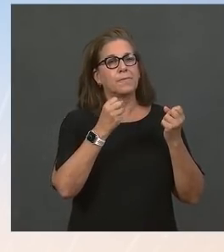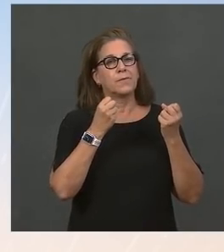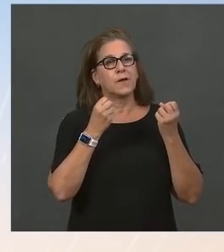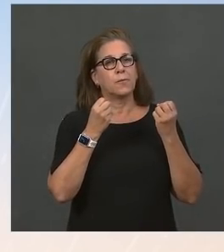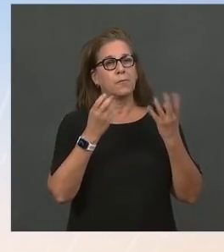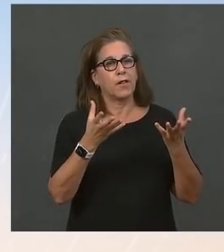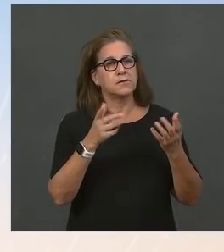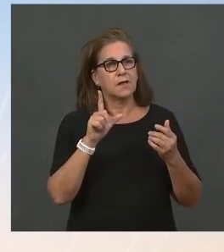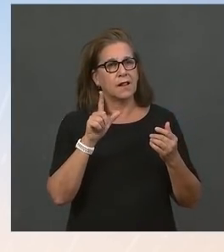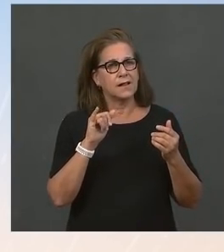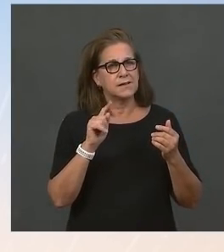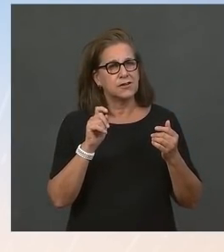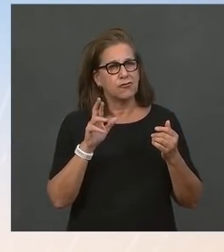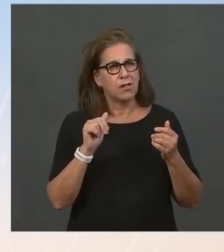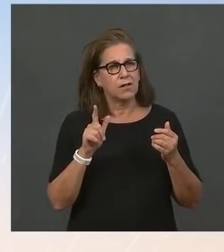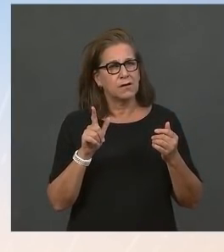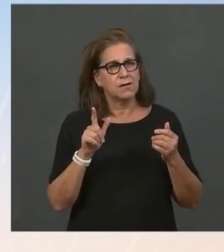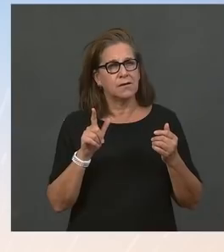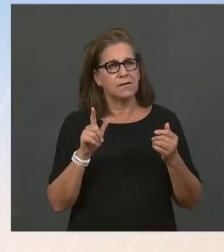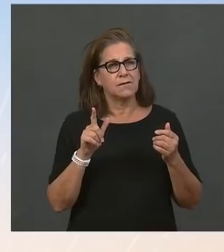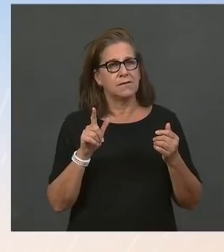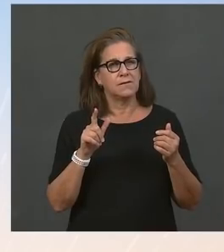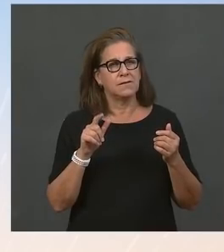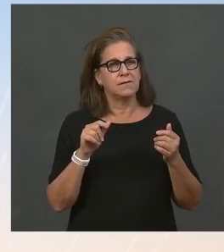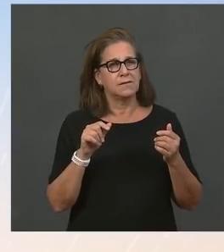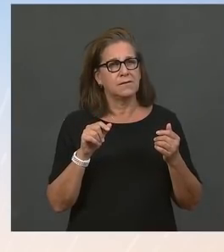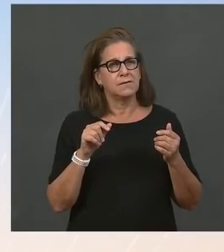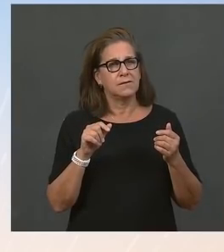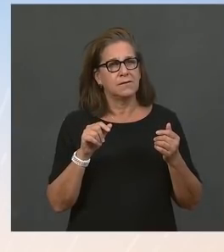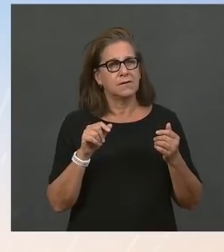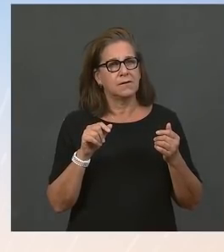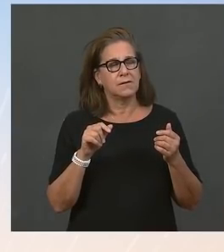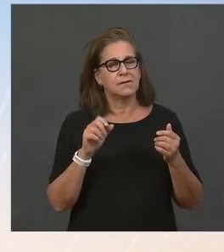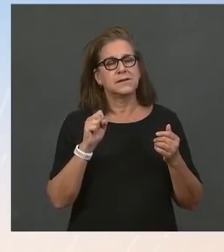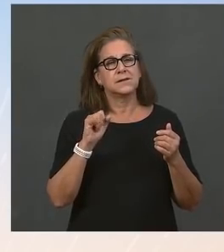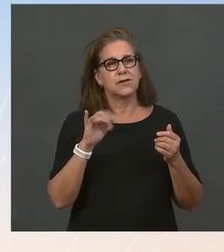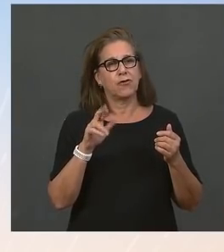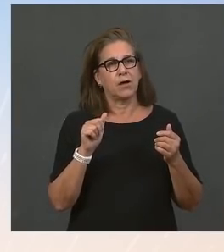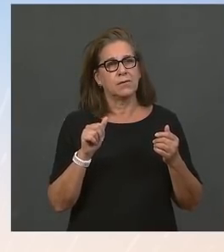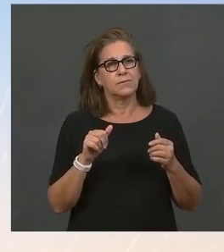And what does the administration plan to do about it? Ms. Psaki: Under -- say that last part one more time? The Press: Does it not undermine U.S. sanctions